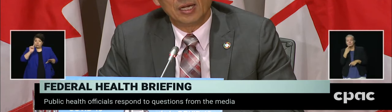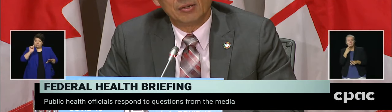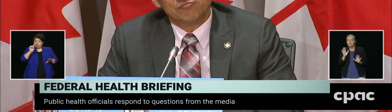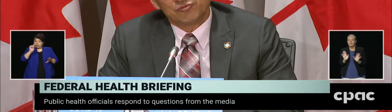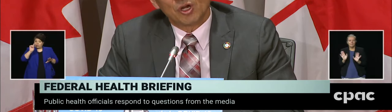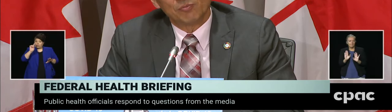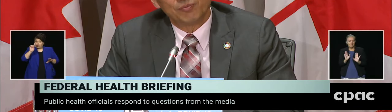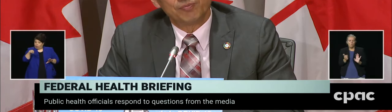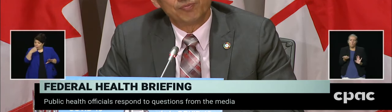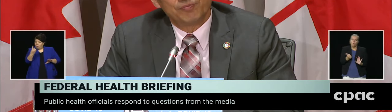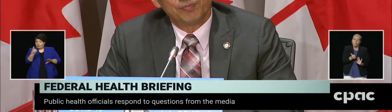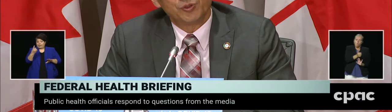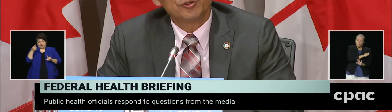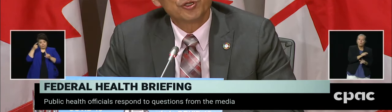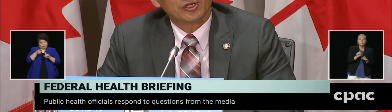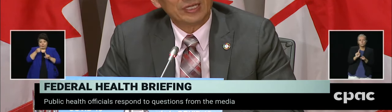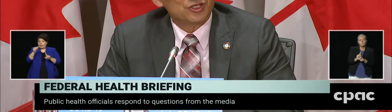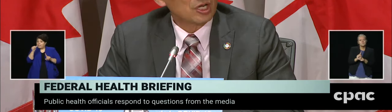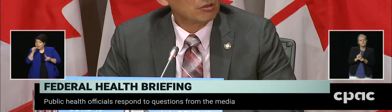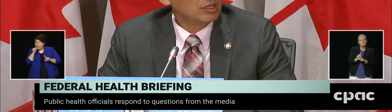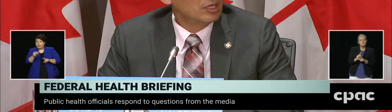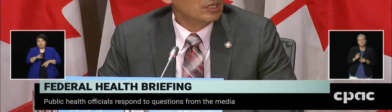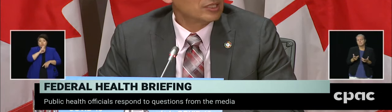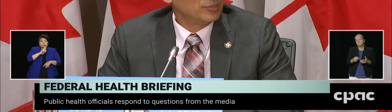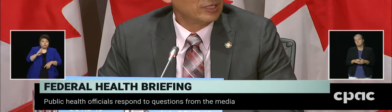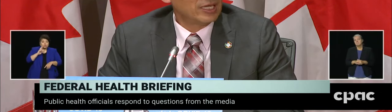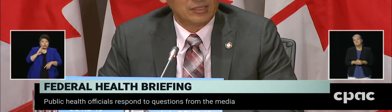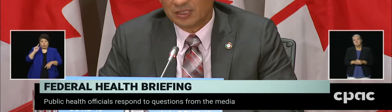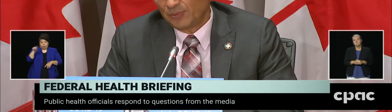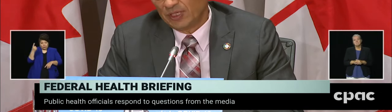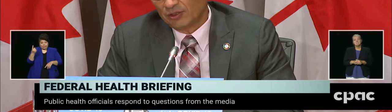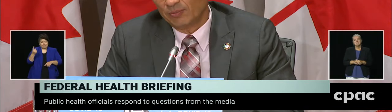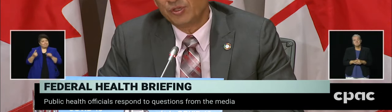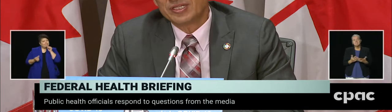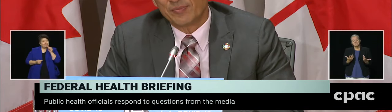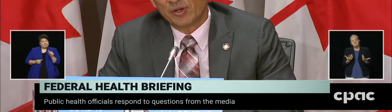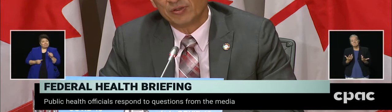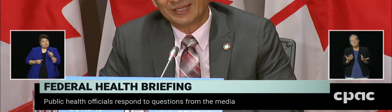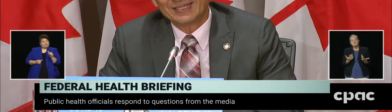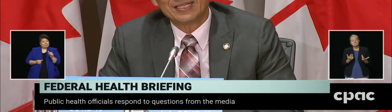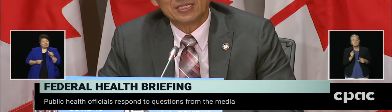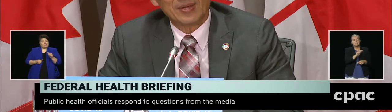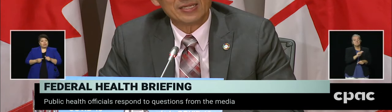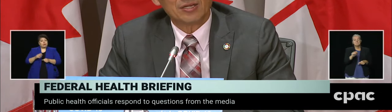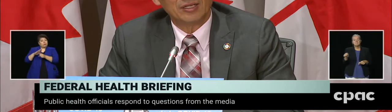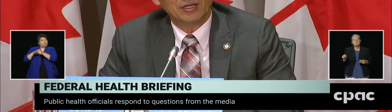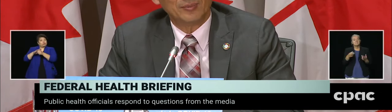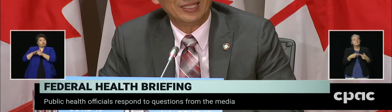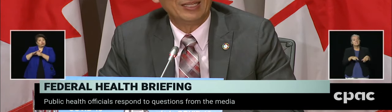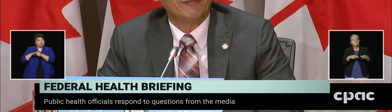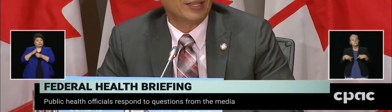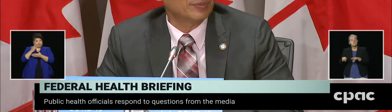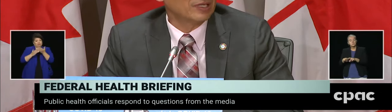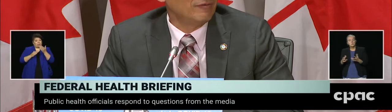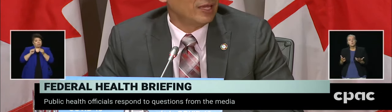IT MIGHT NOT ONLY BE THE CASE -- MIGHT NOT ONLY BE RELATED TO